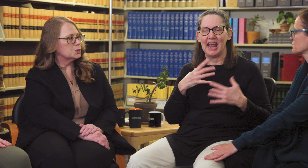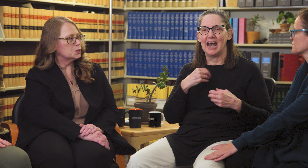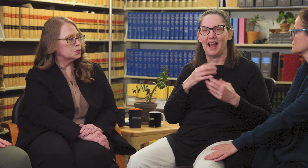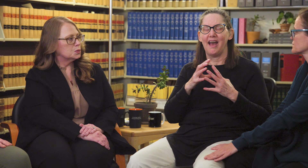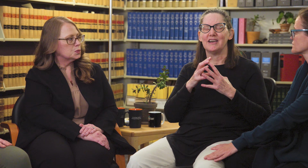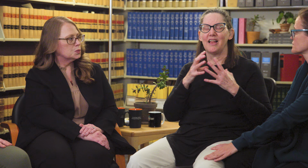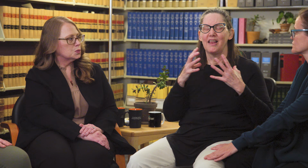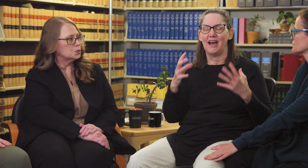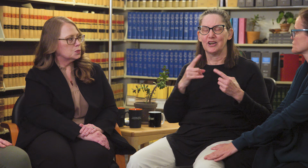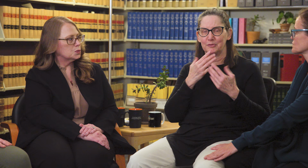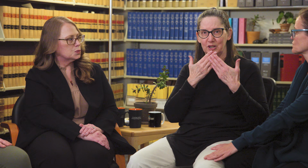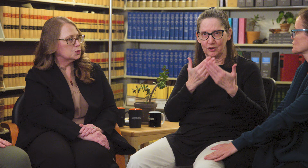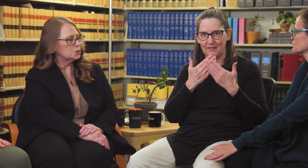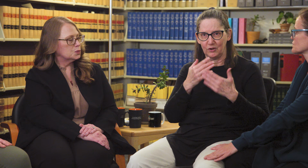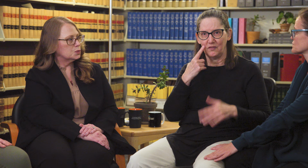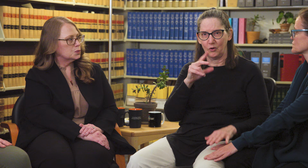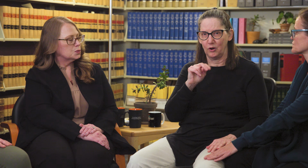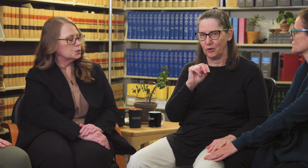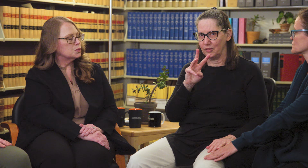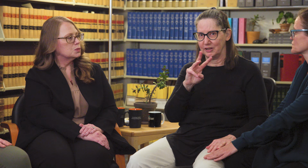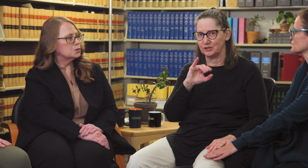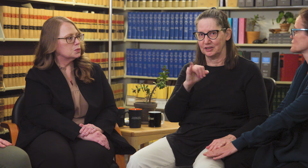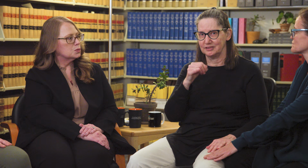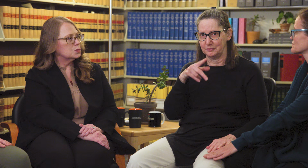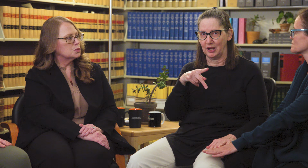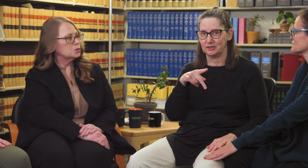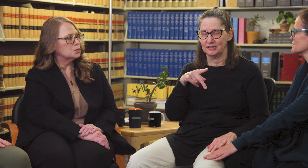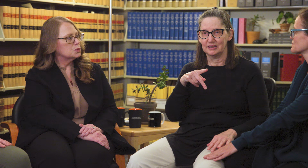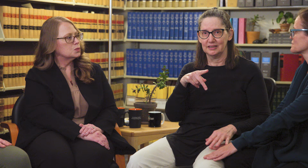I have a lot to be grateful for Northwest Justice Project.